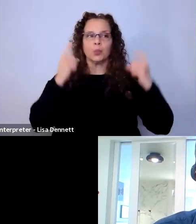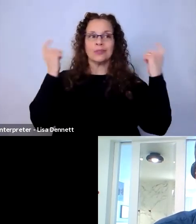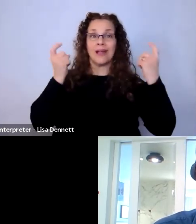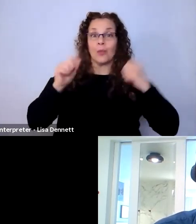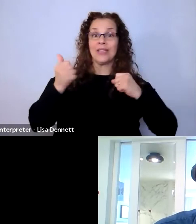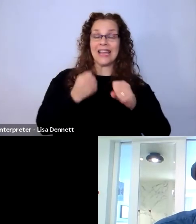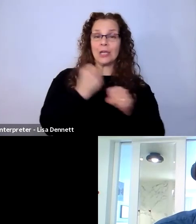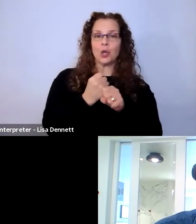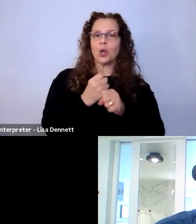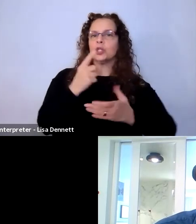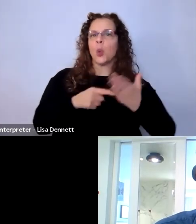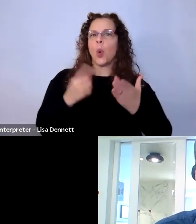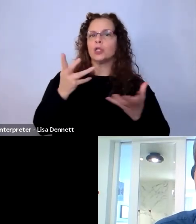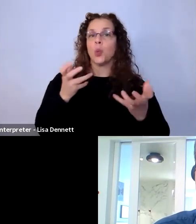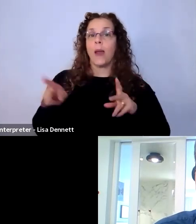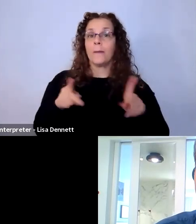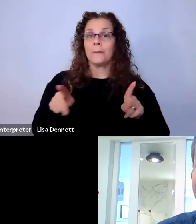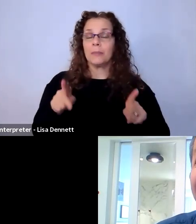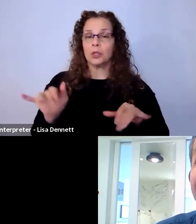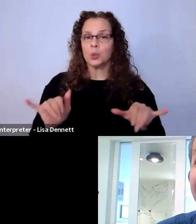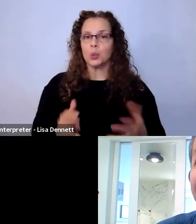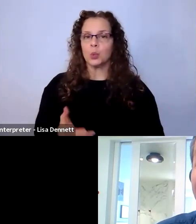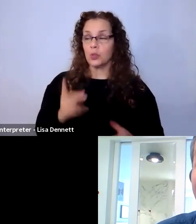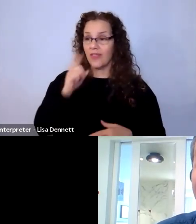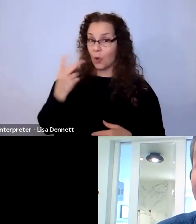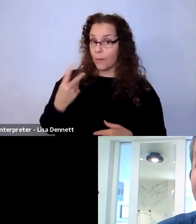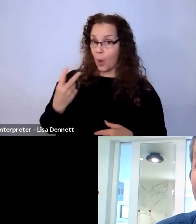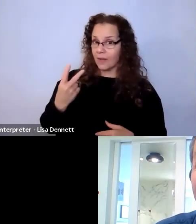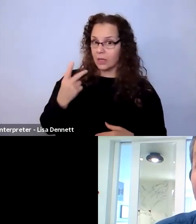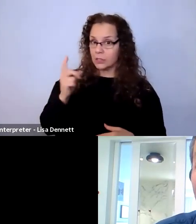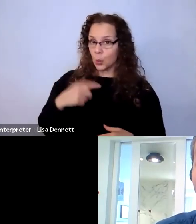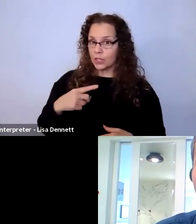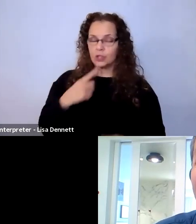Jennison Asuncion: Is that to both of us. Yes. go first.